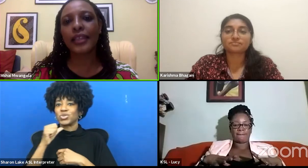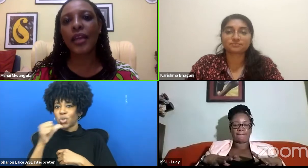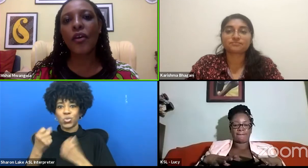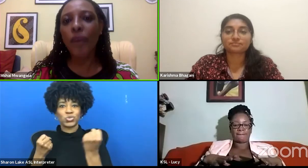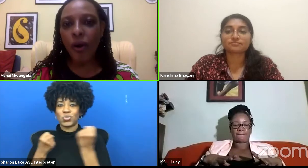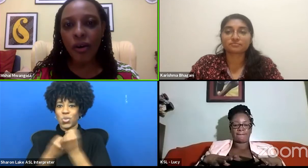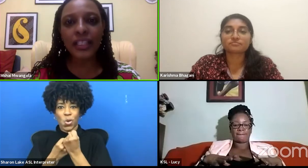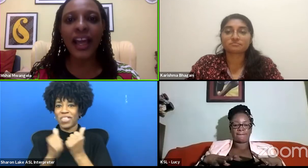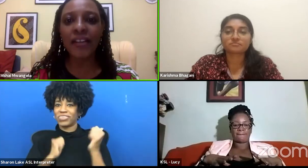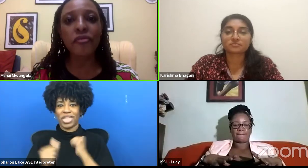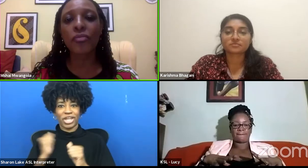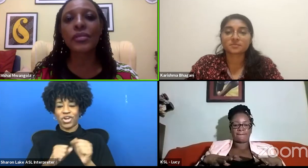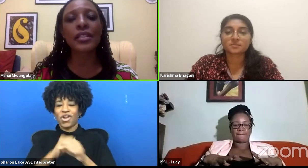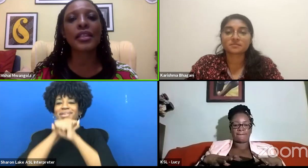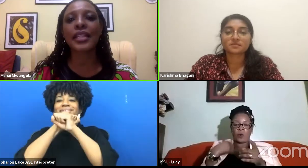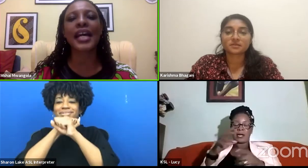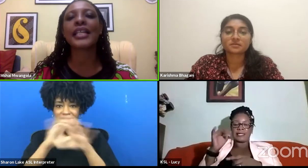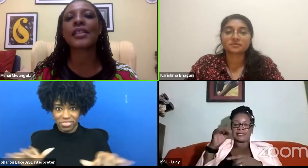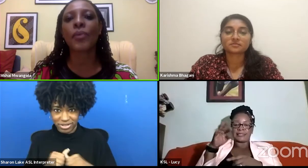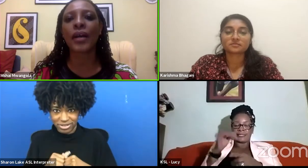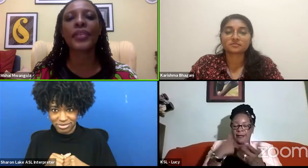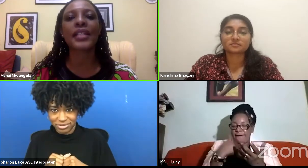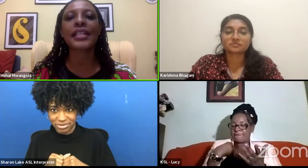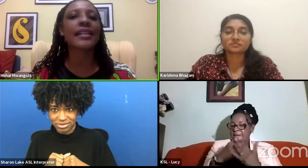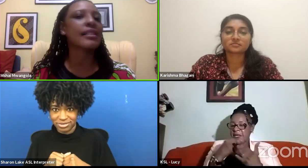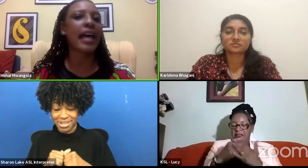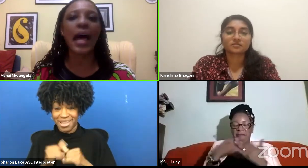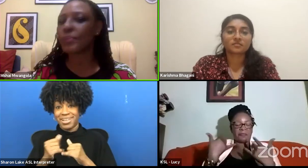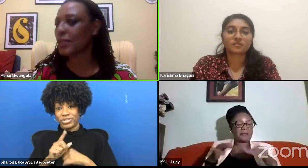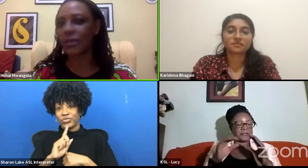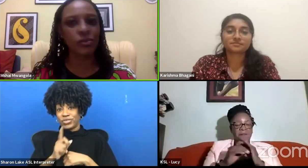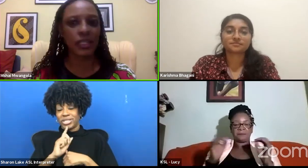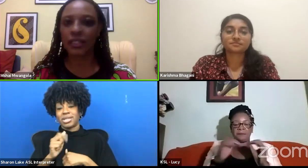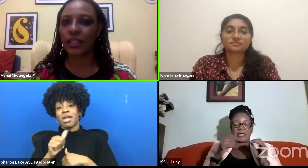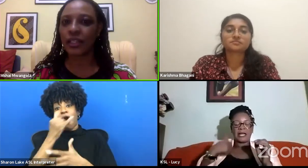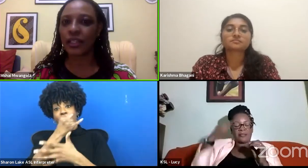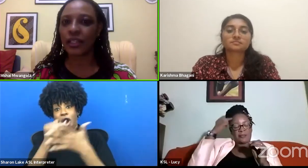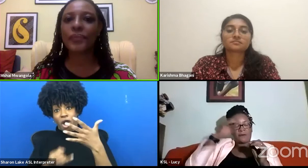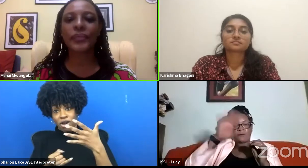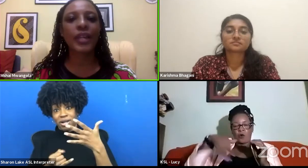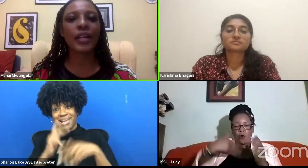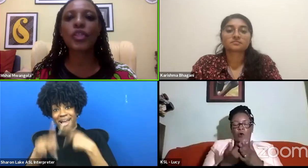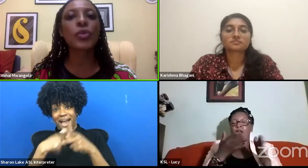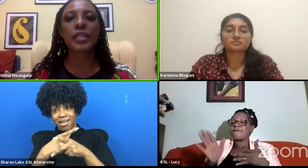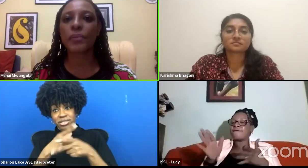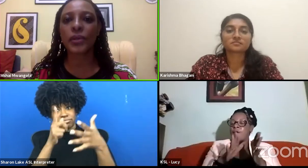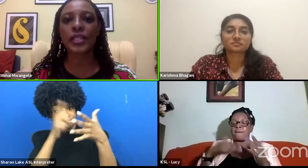I think of all the art forms, theater is the one that has absolutely no support.